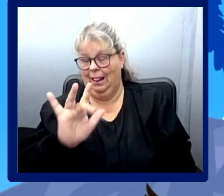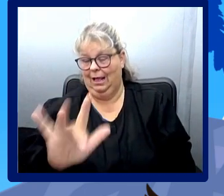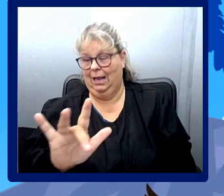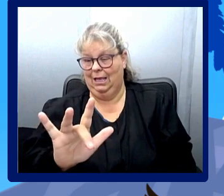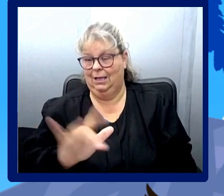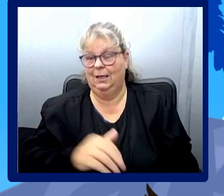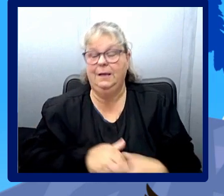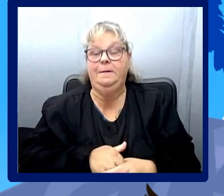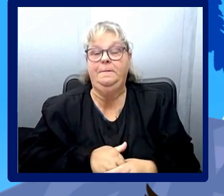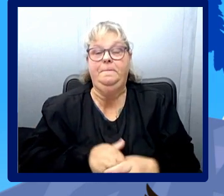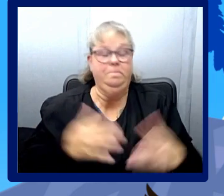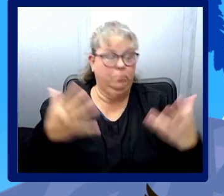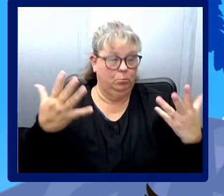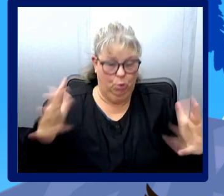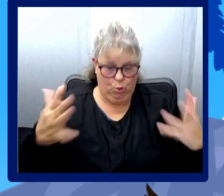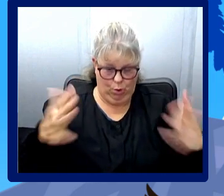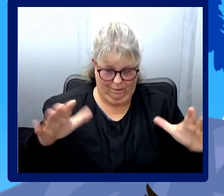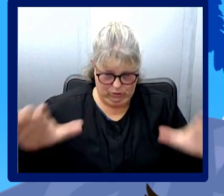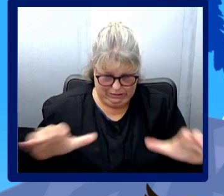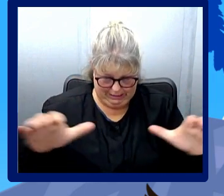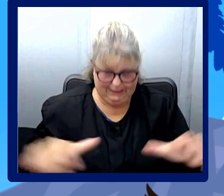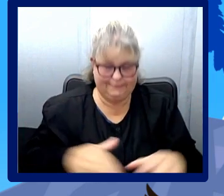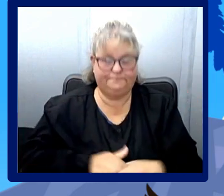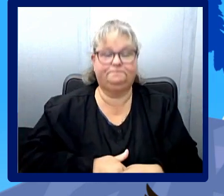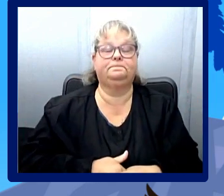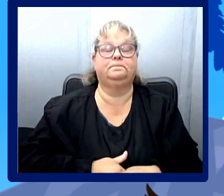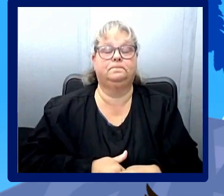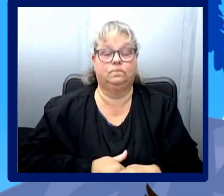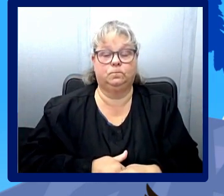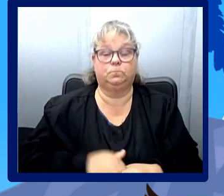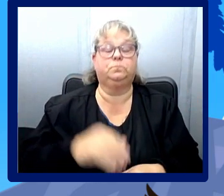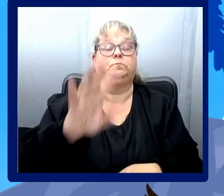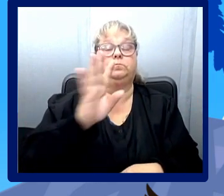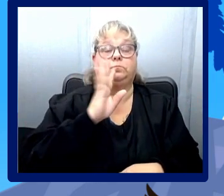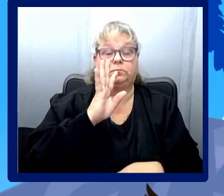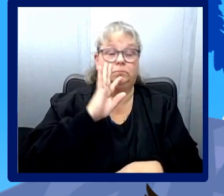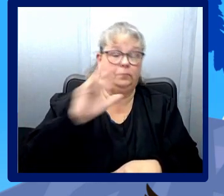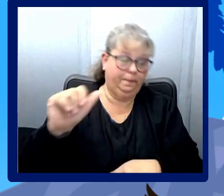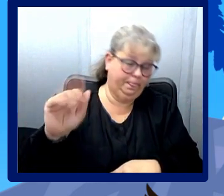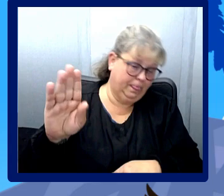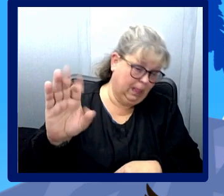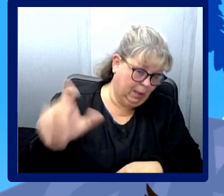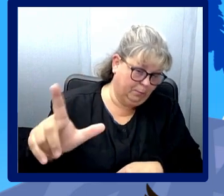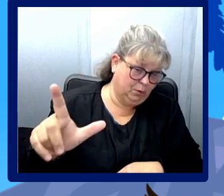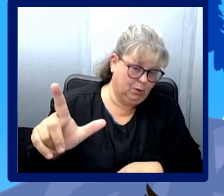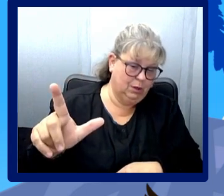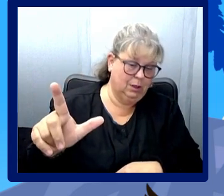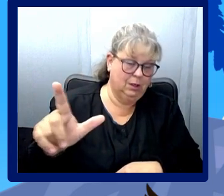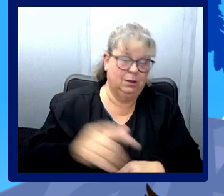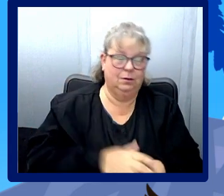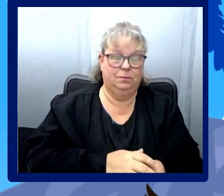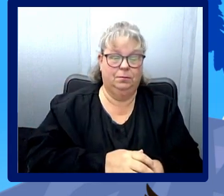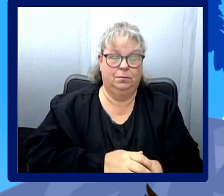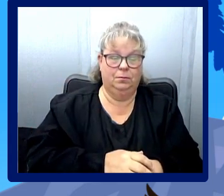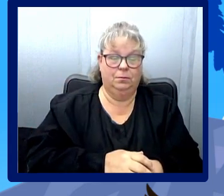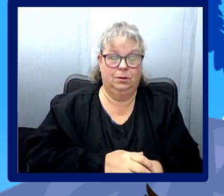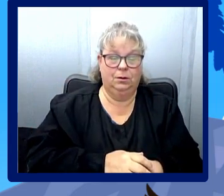We want our org to be well documented, and so we always include a description.